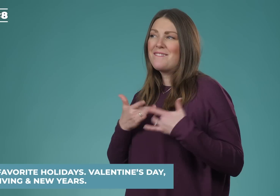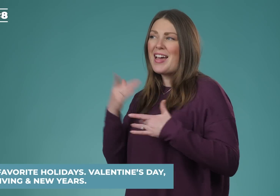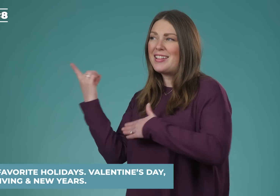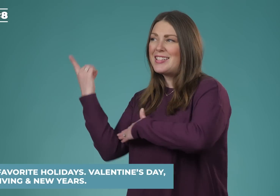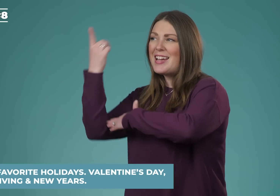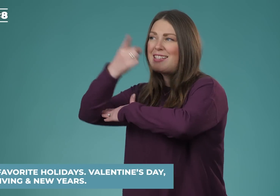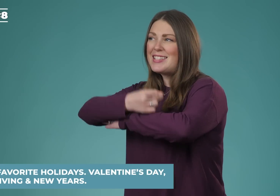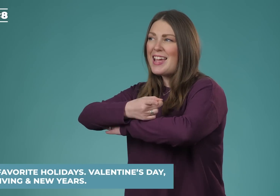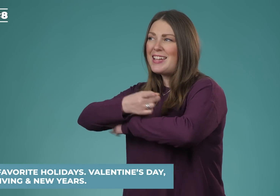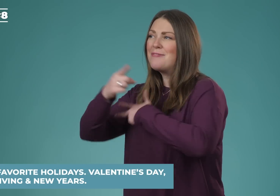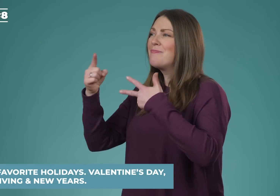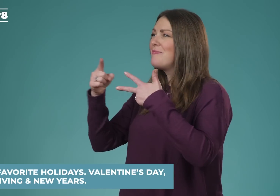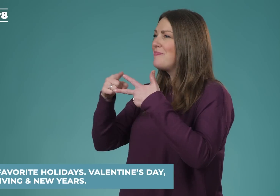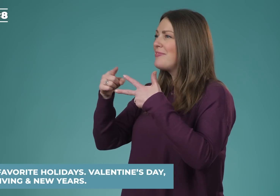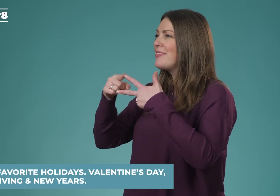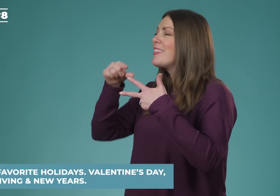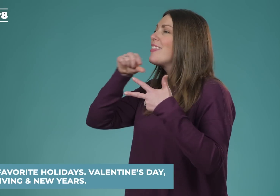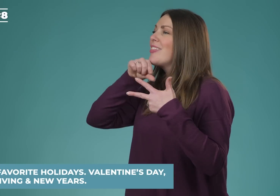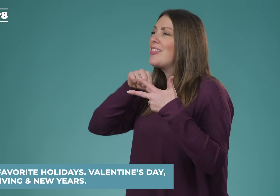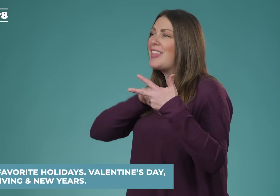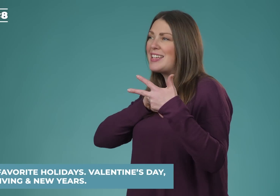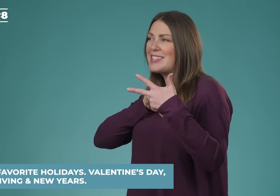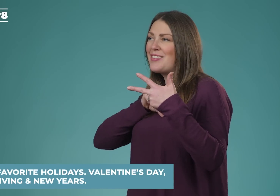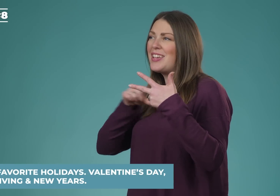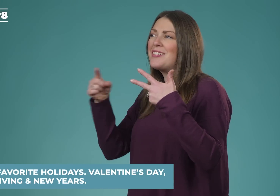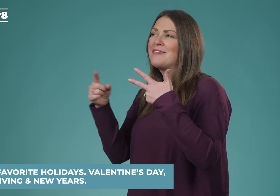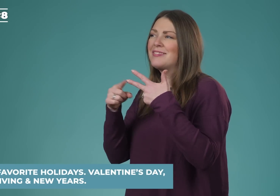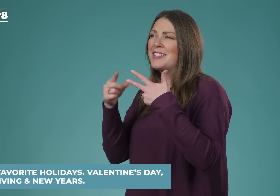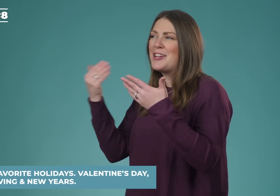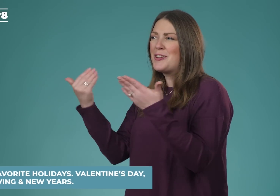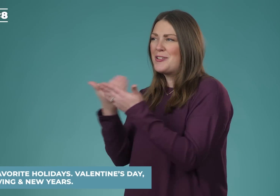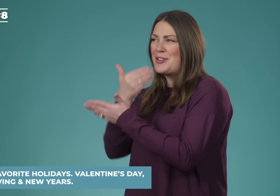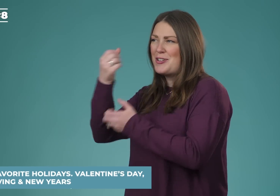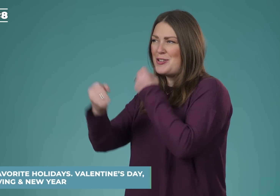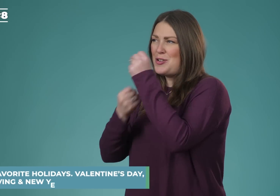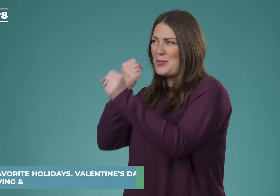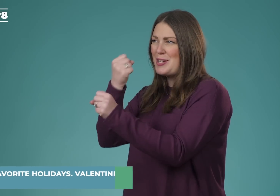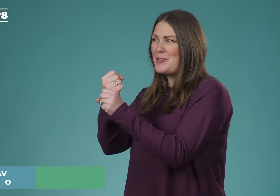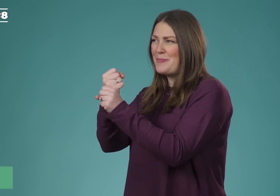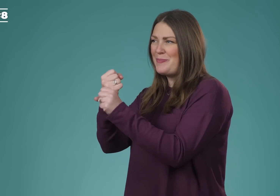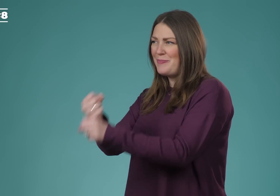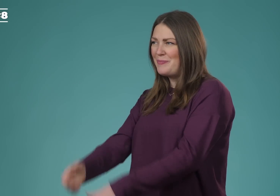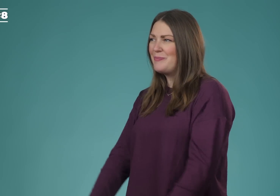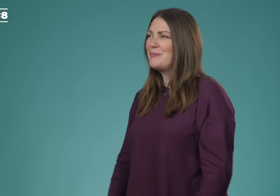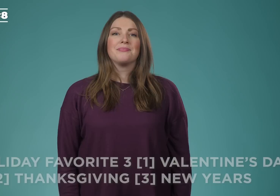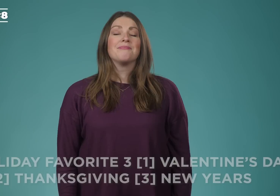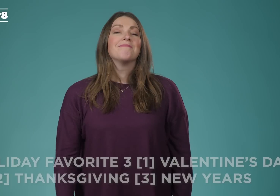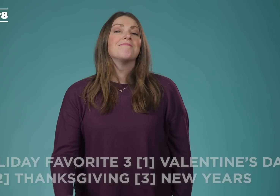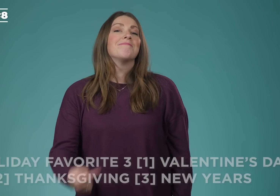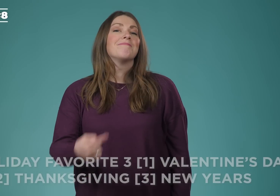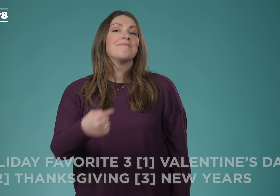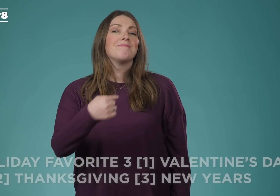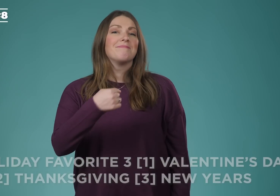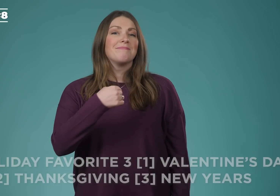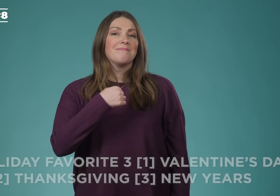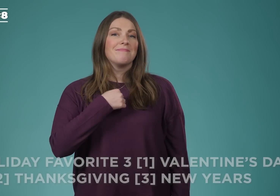Valentine's Day. Thanksgiving and New Year.